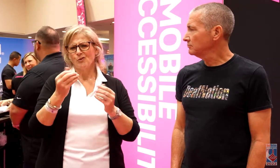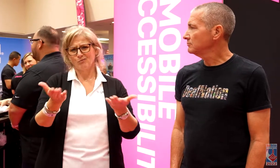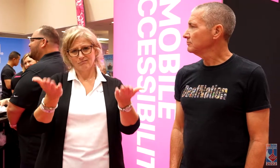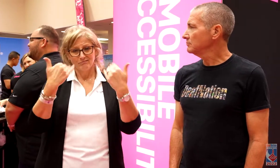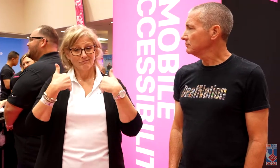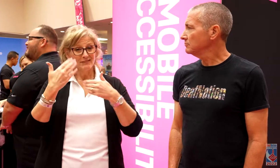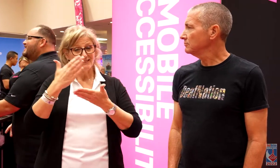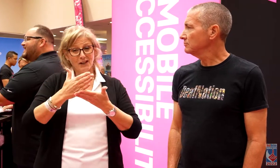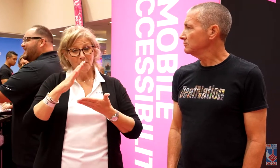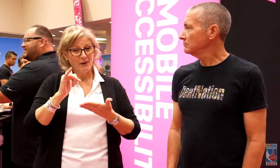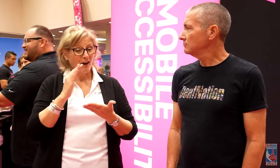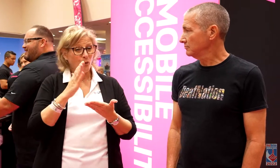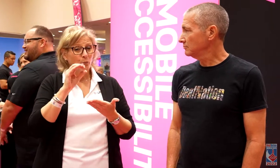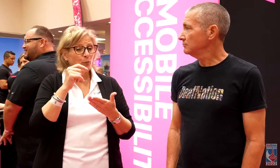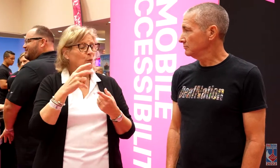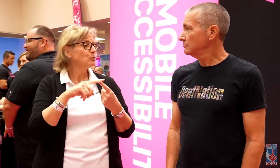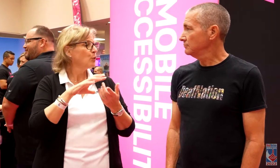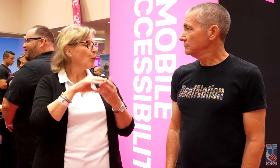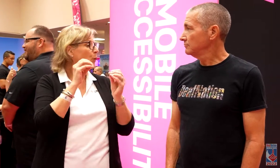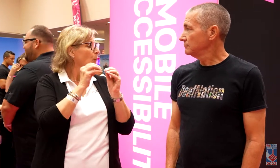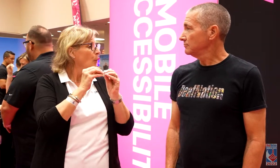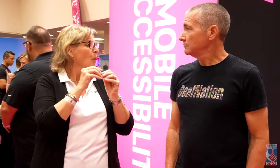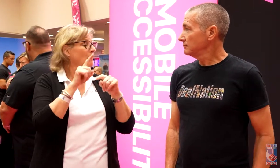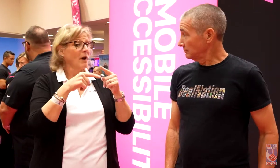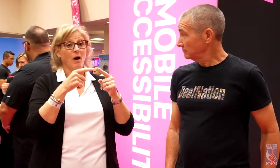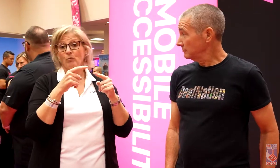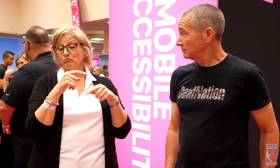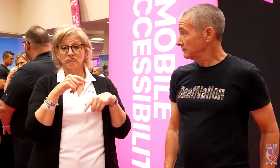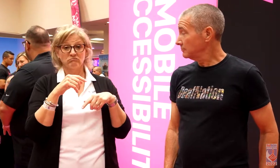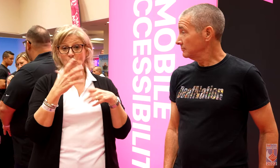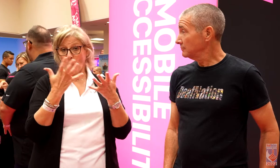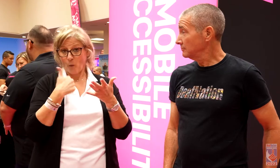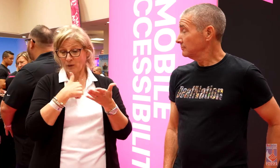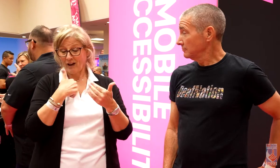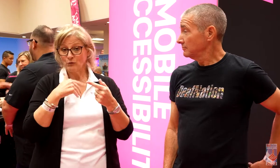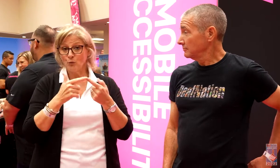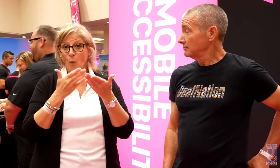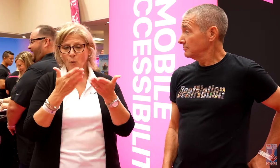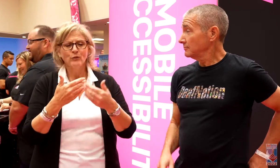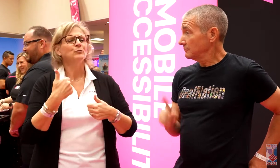So come stop by our booth to learn more about what we have to offer.